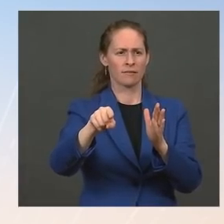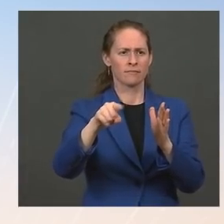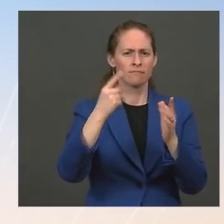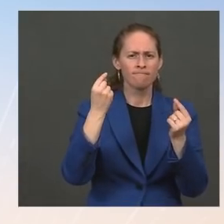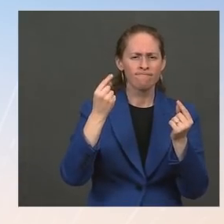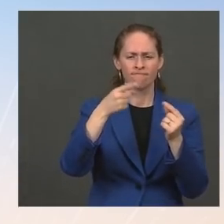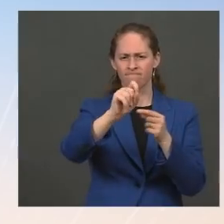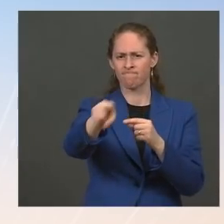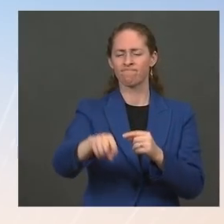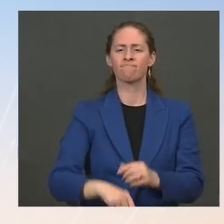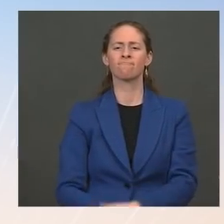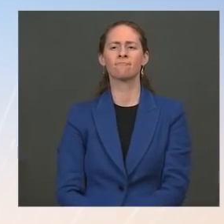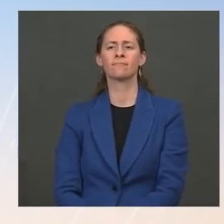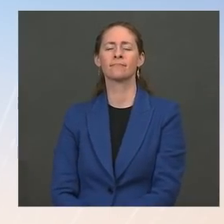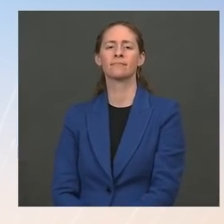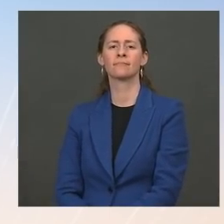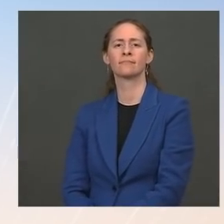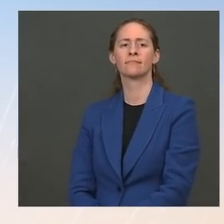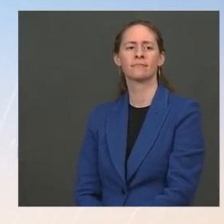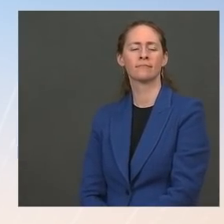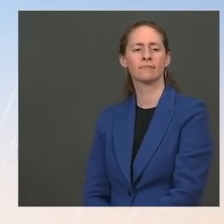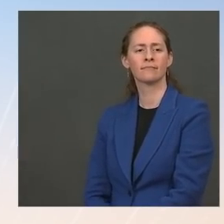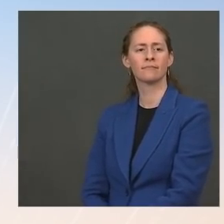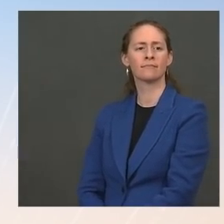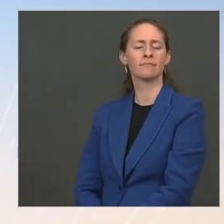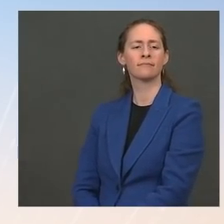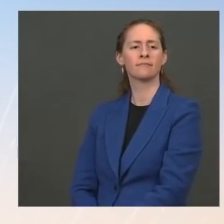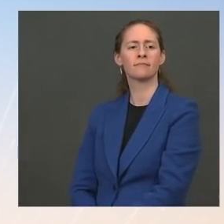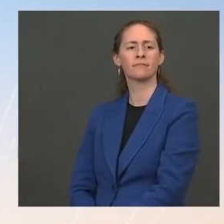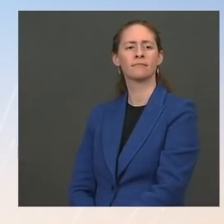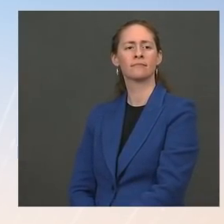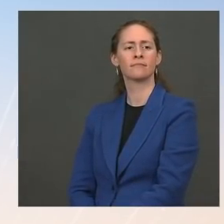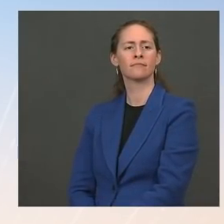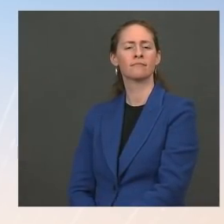how is the President planning to approach the leaders?